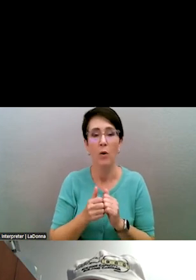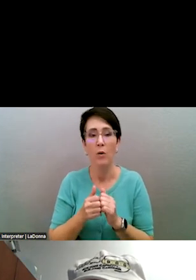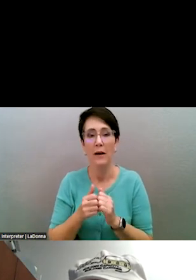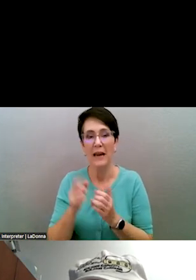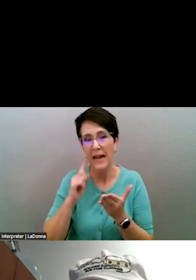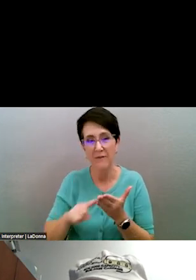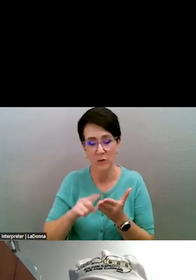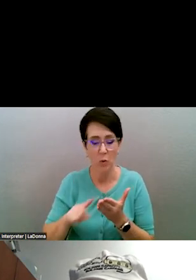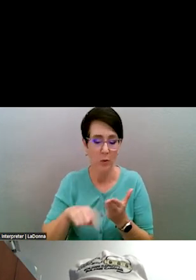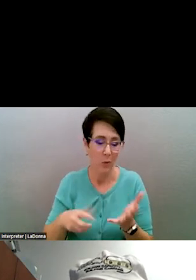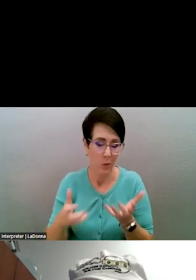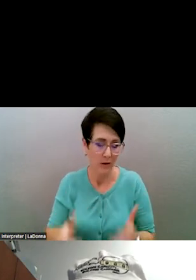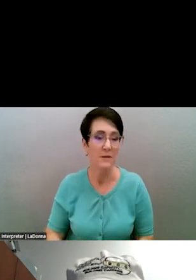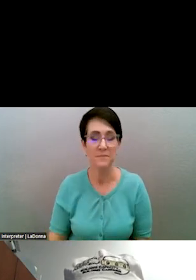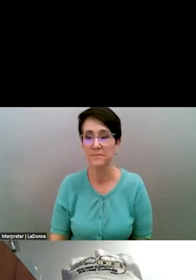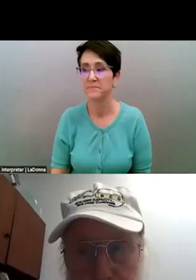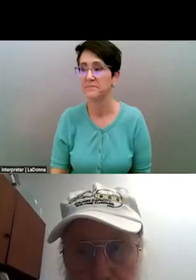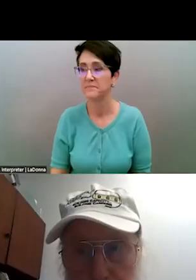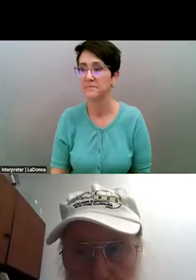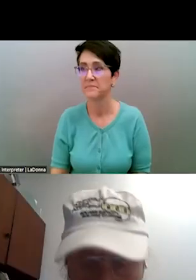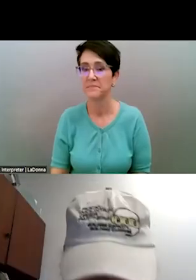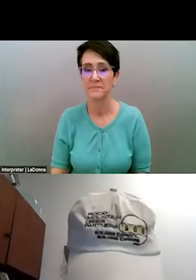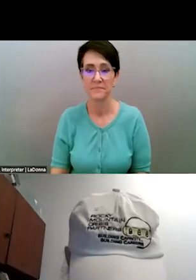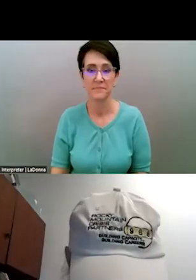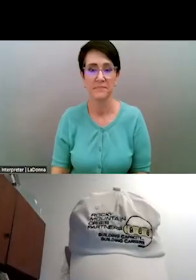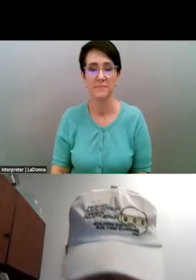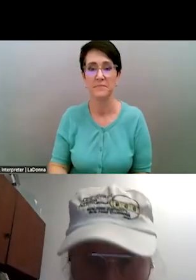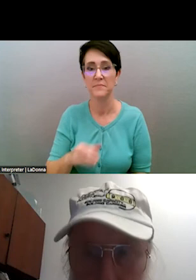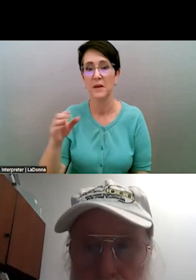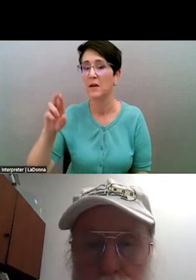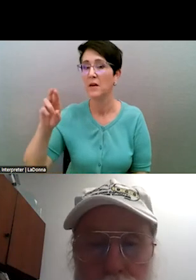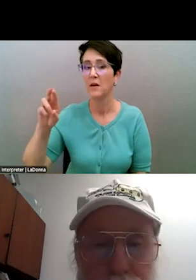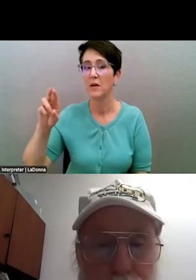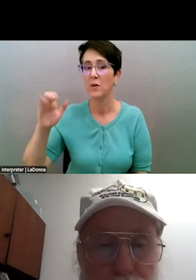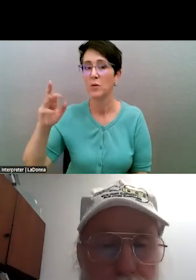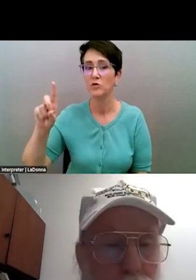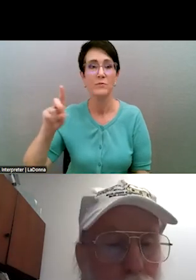RICH ARE, THANK YOU FOR YOUR CONTINUED LEADERSHIP. THE FOUNDATION BEING SENT OVER,